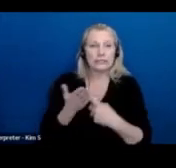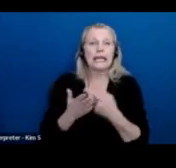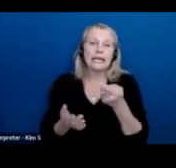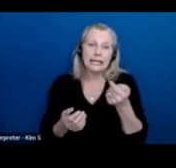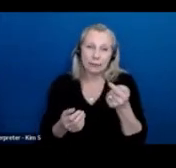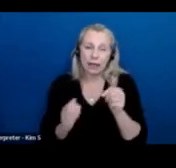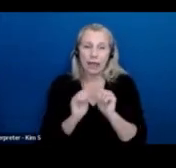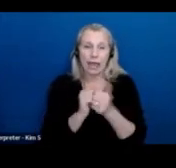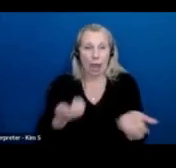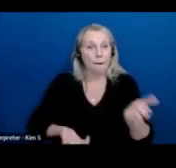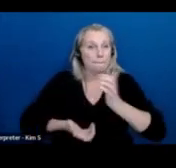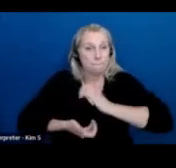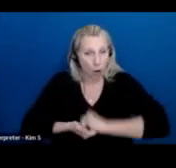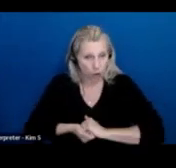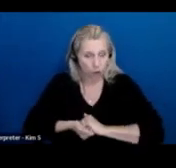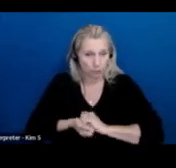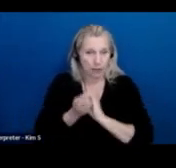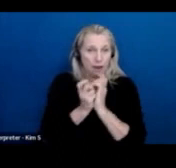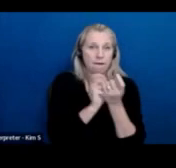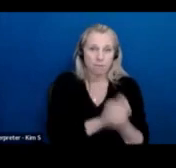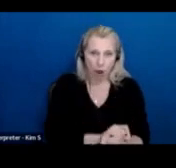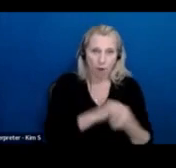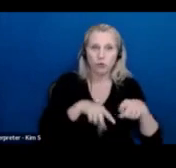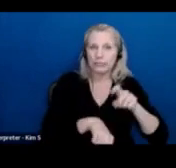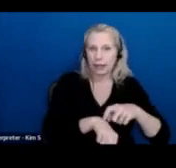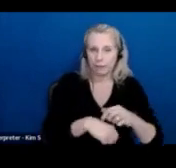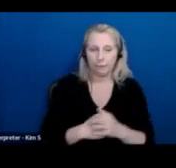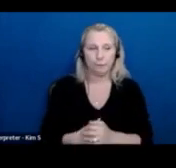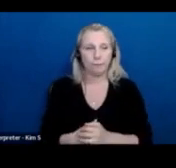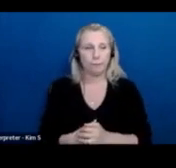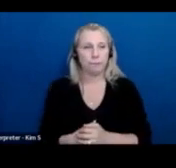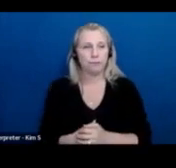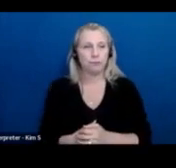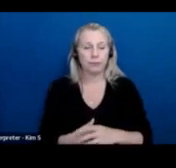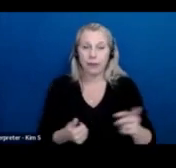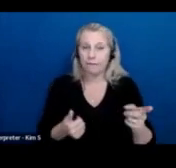partnership has evolved over time. And so the first published